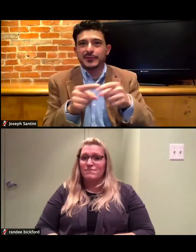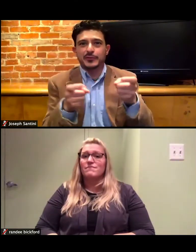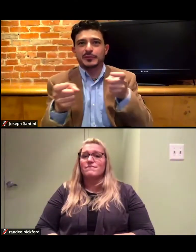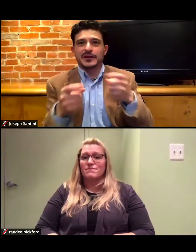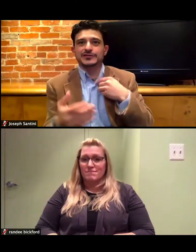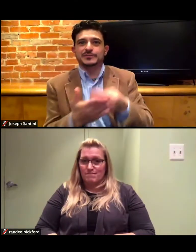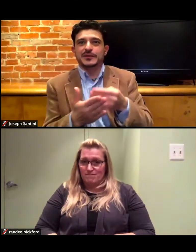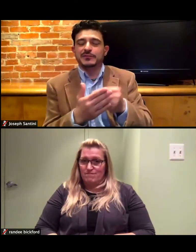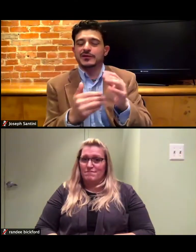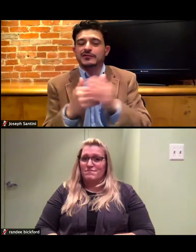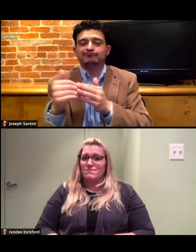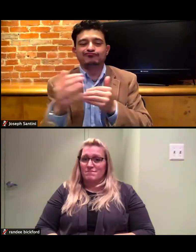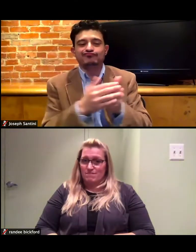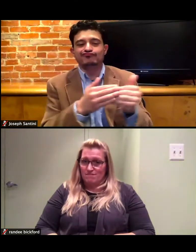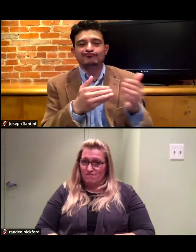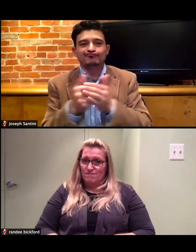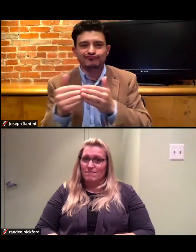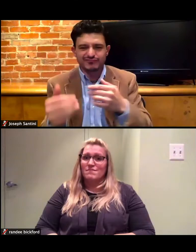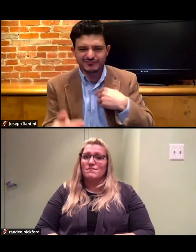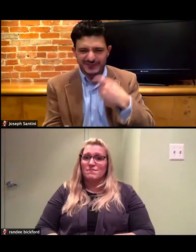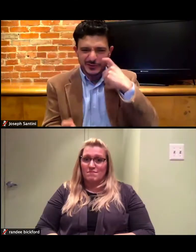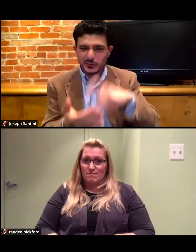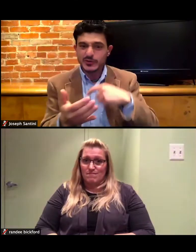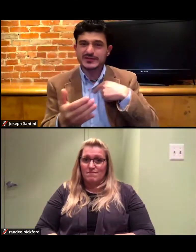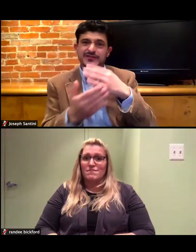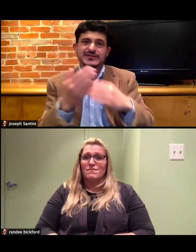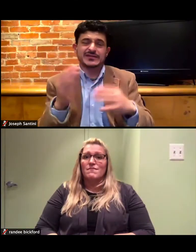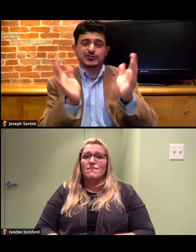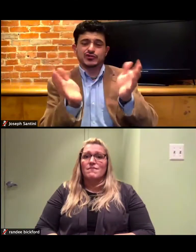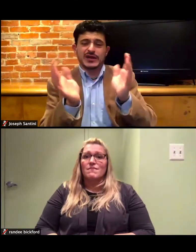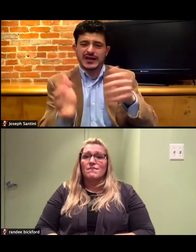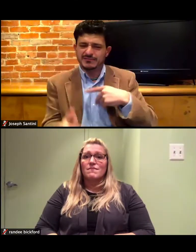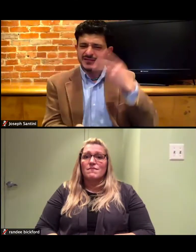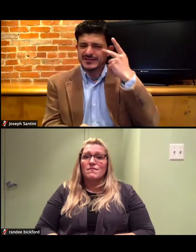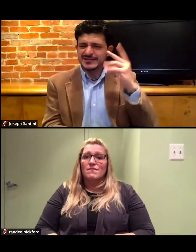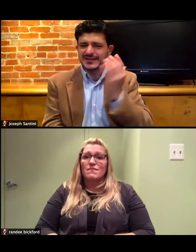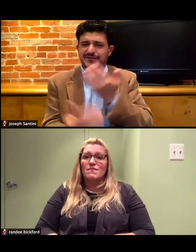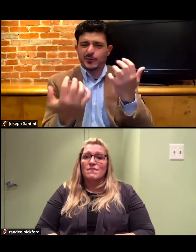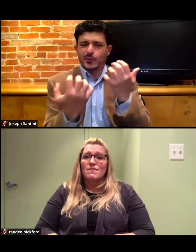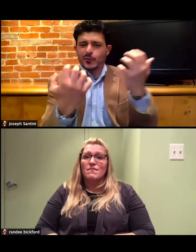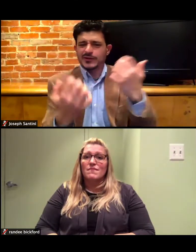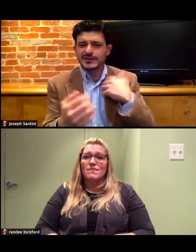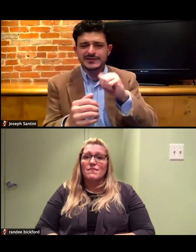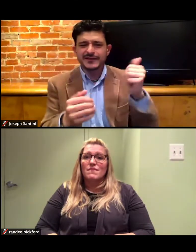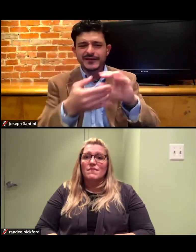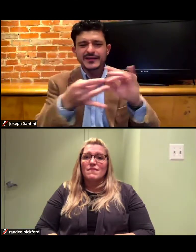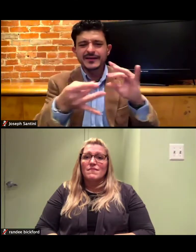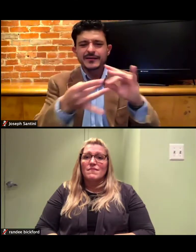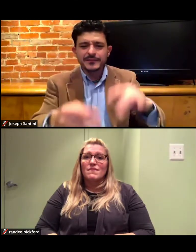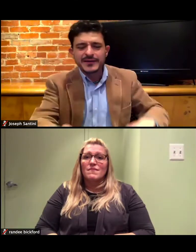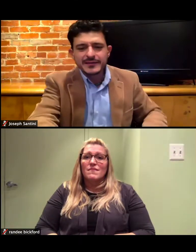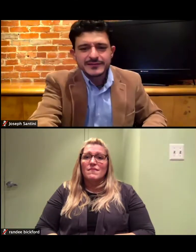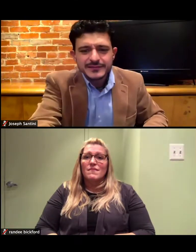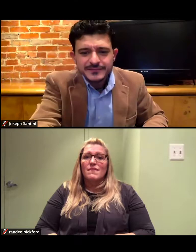So, knowing what to do with money and having money management skills definitely reduces the stress.